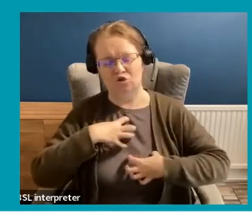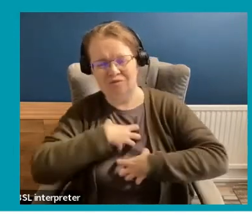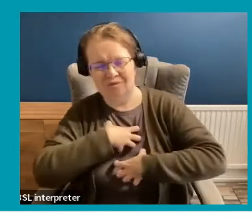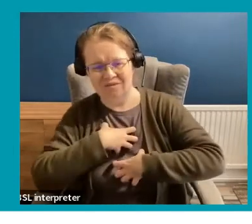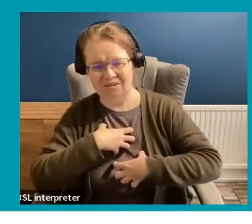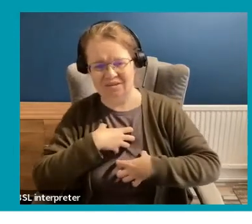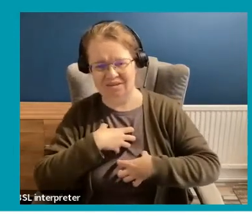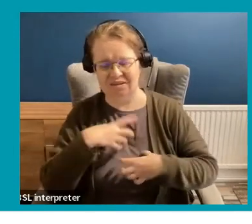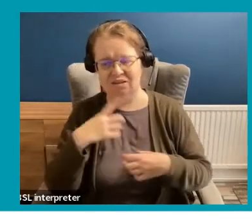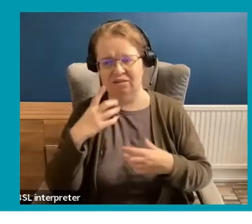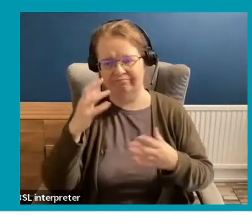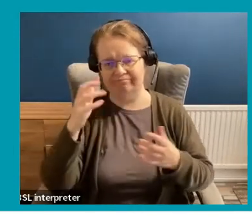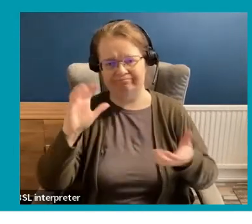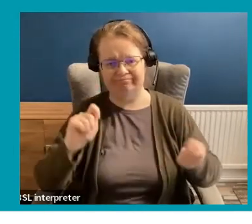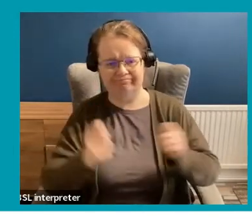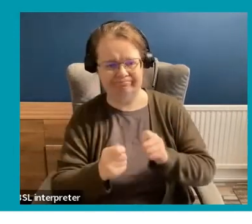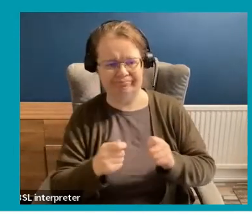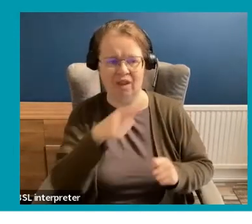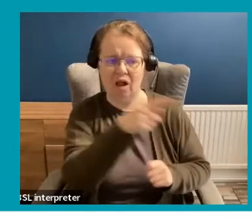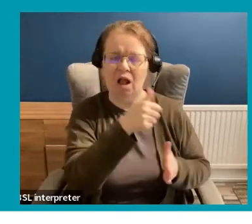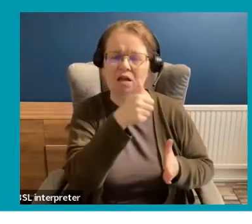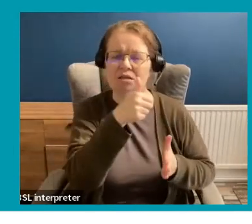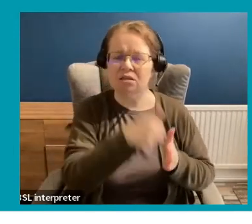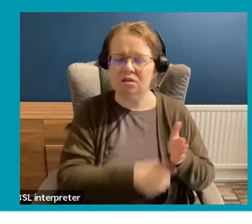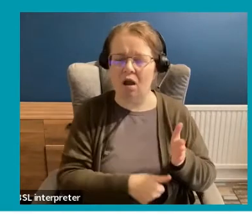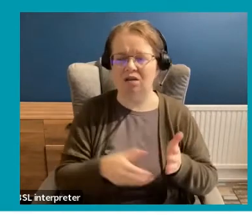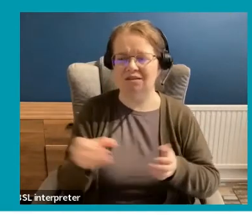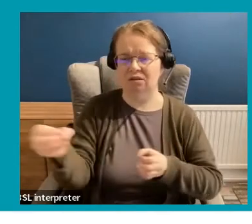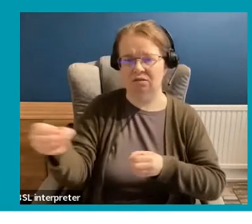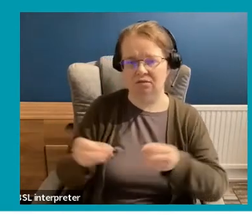One, they are staffing, they are trying to employ people outside of the